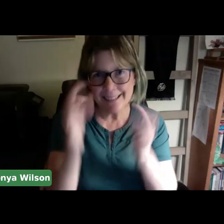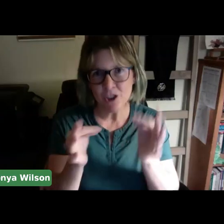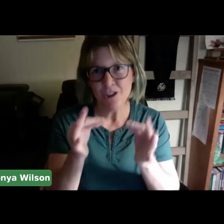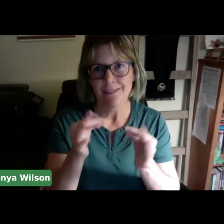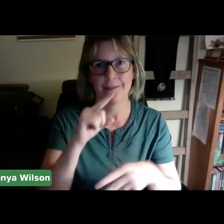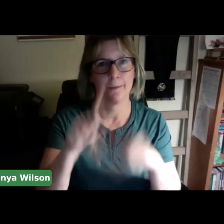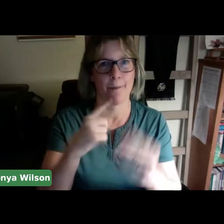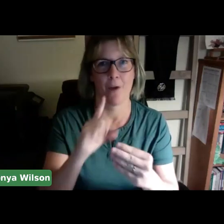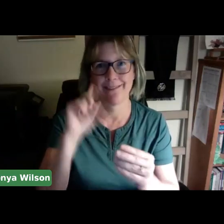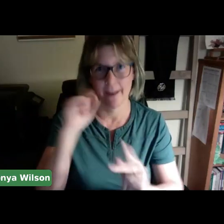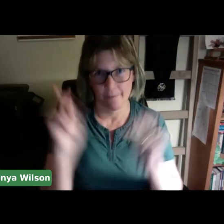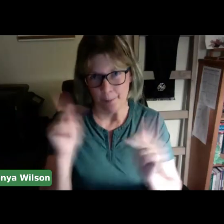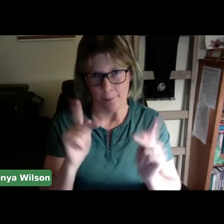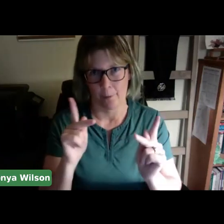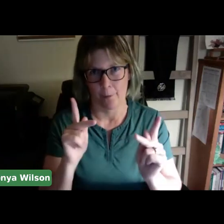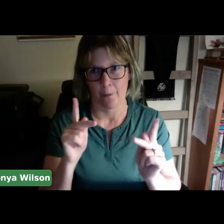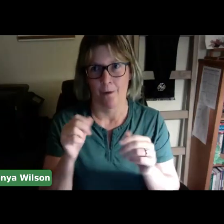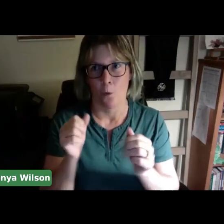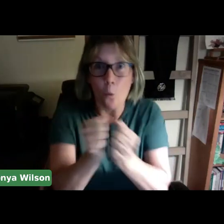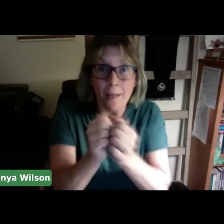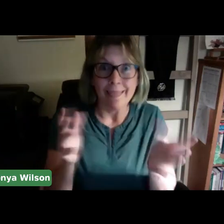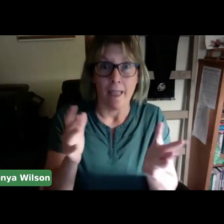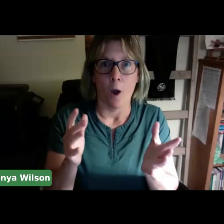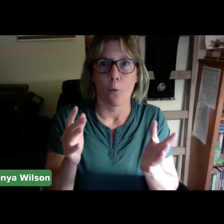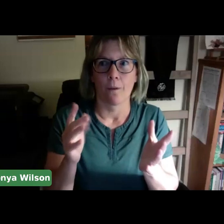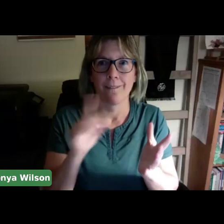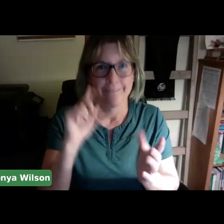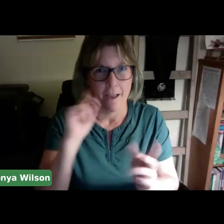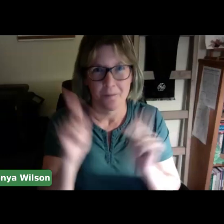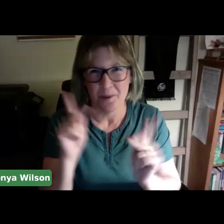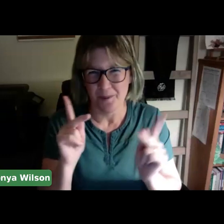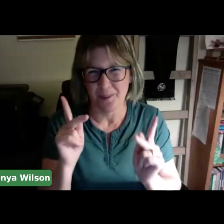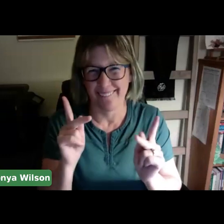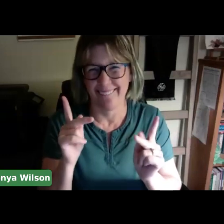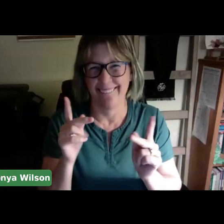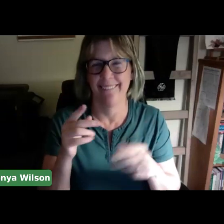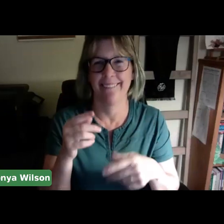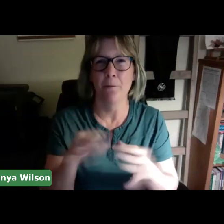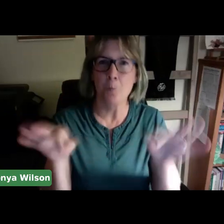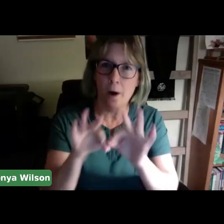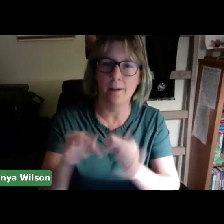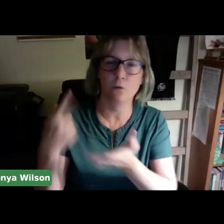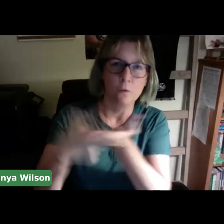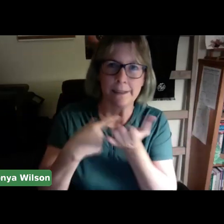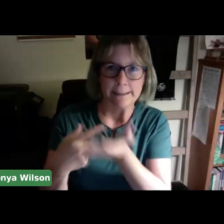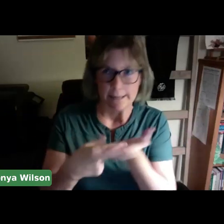things. And it must be understood that it's absolutely inappropriate to make decisions. 4 people